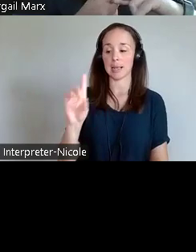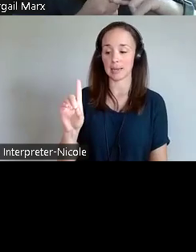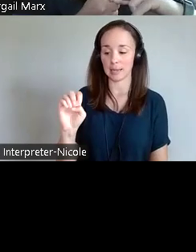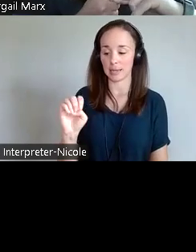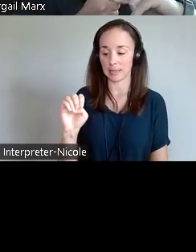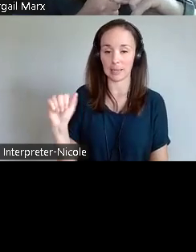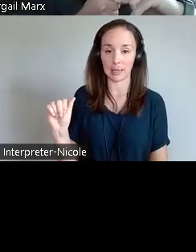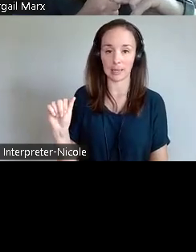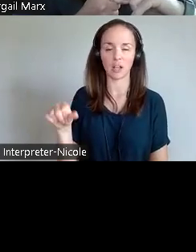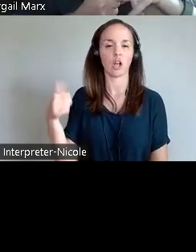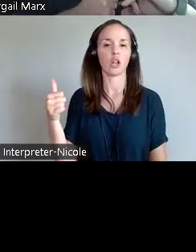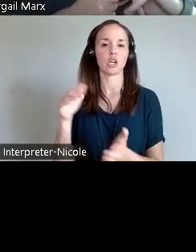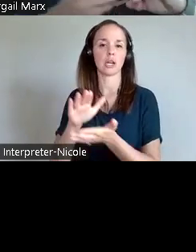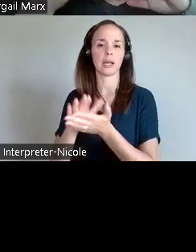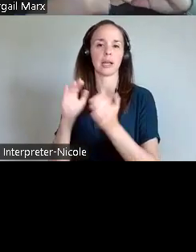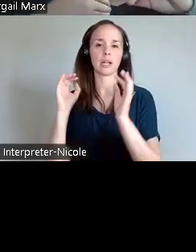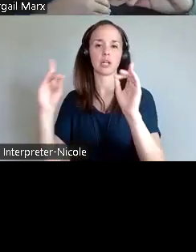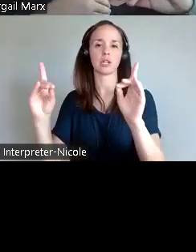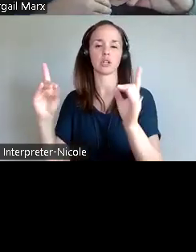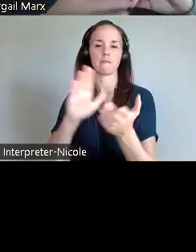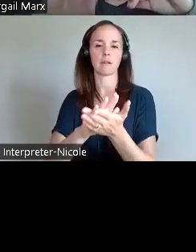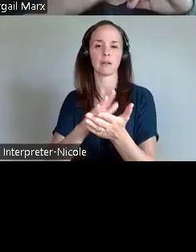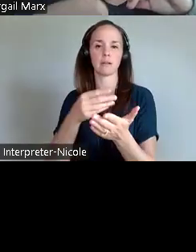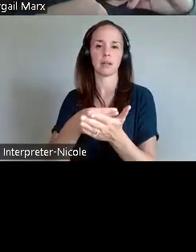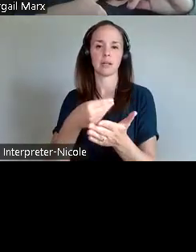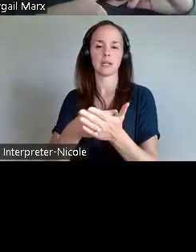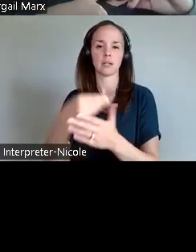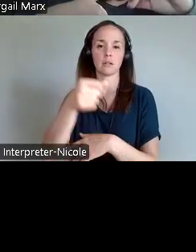educational funding sources are actually the payer of last resort through Medicaid.